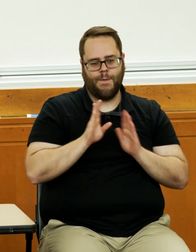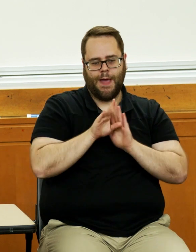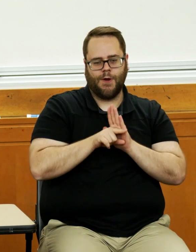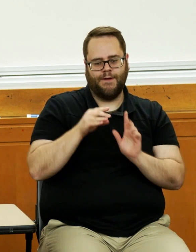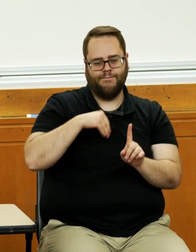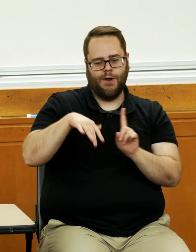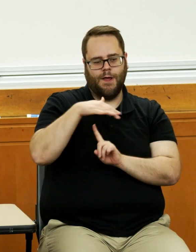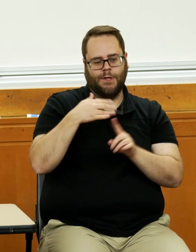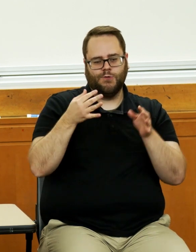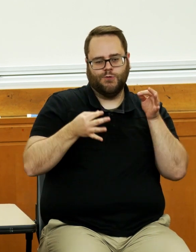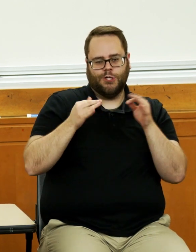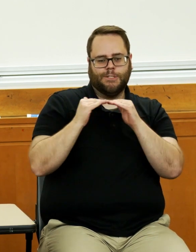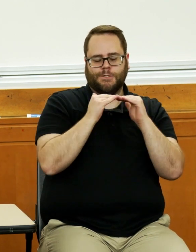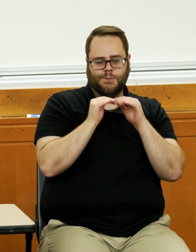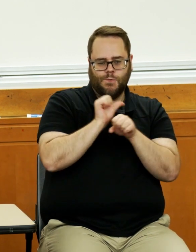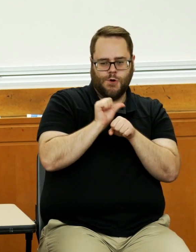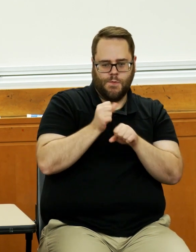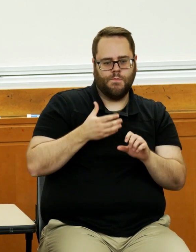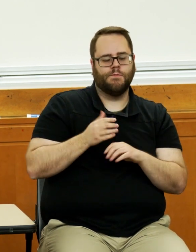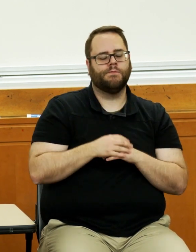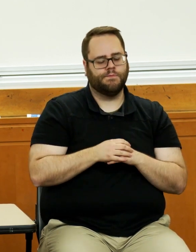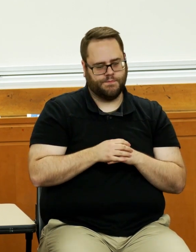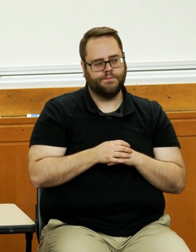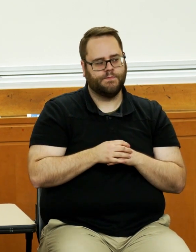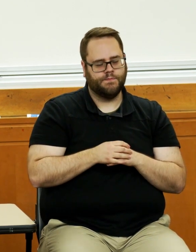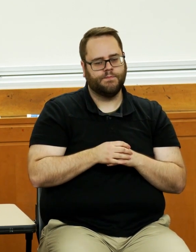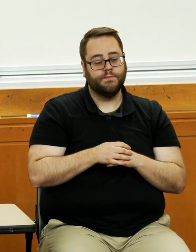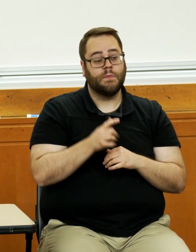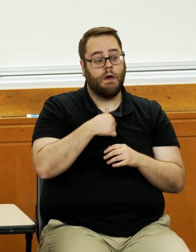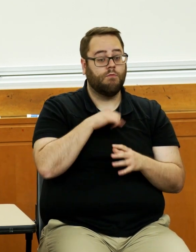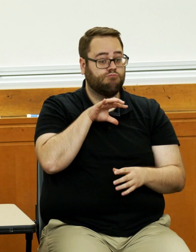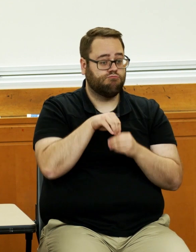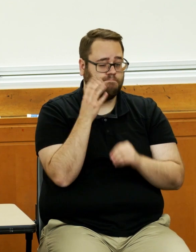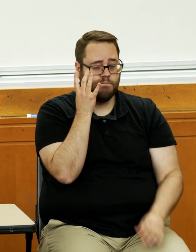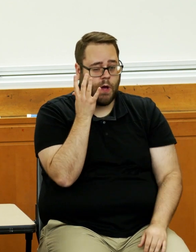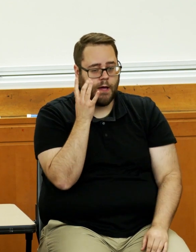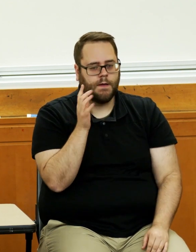justice work before this advocacy and I got involved in it because my mom asked me to,